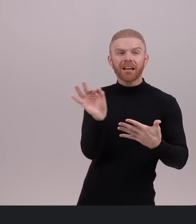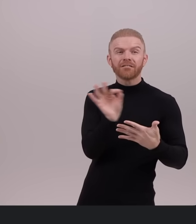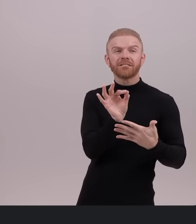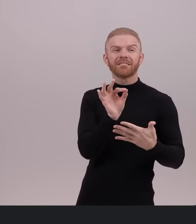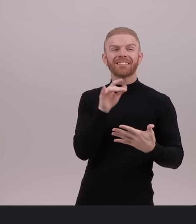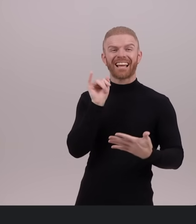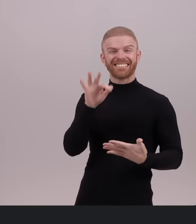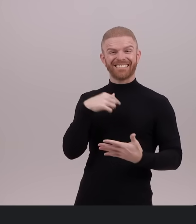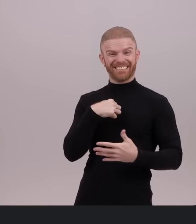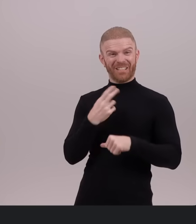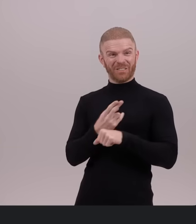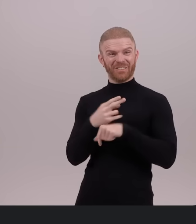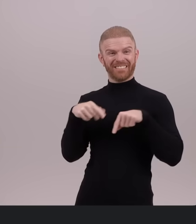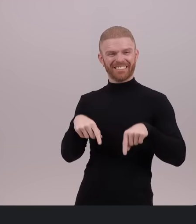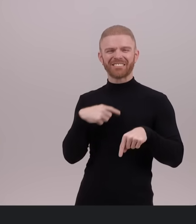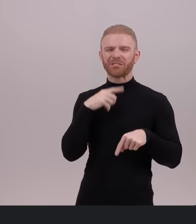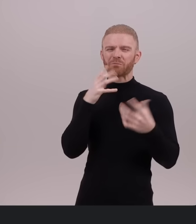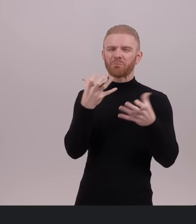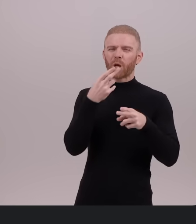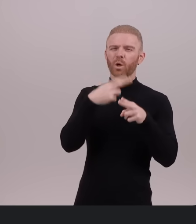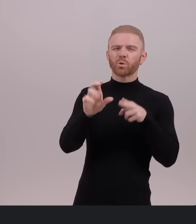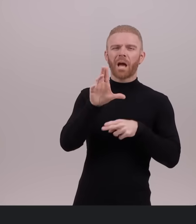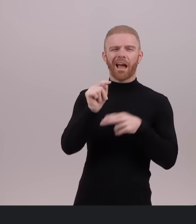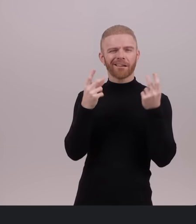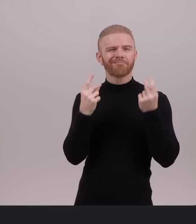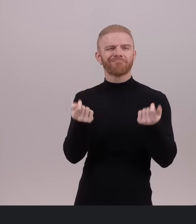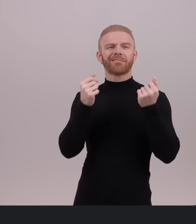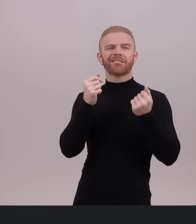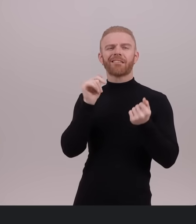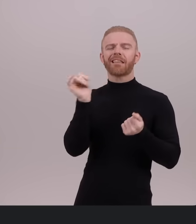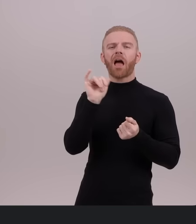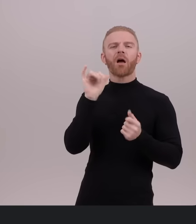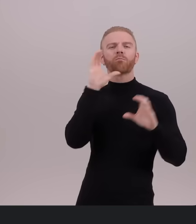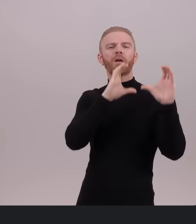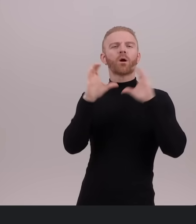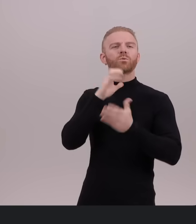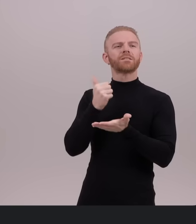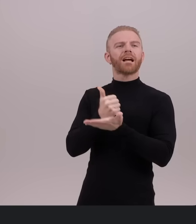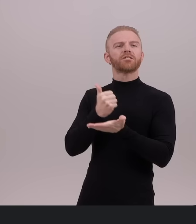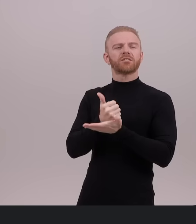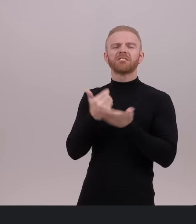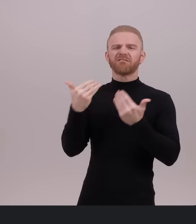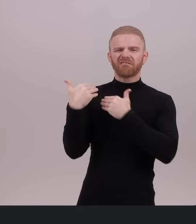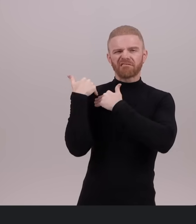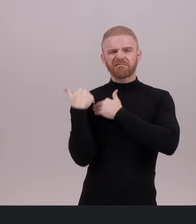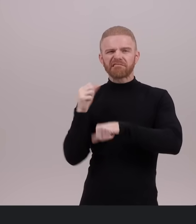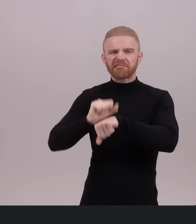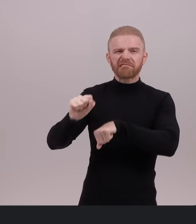I would want a shortcut like a browser agent to do the heavy lifting, and just help me build a car to fit my needs.